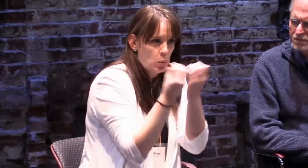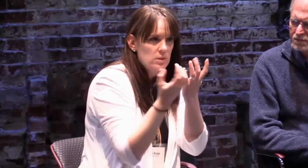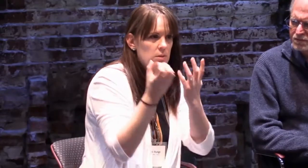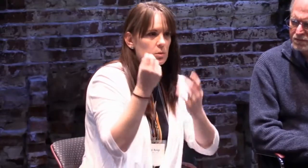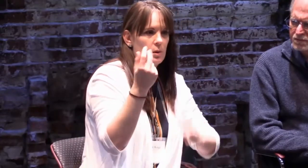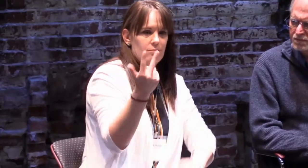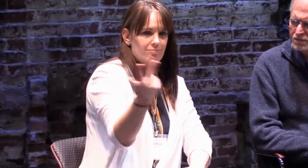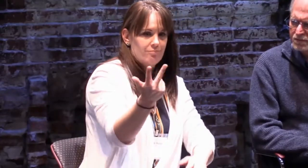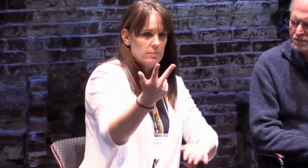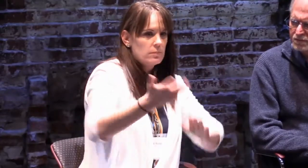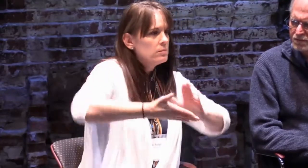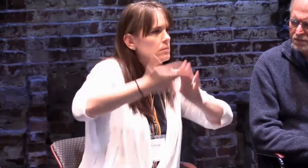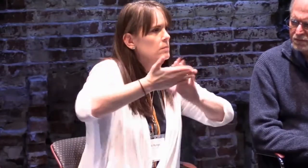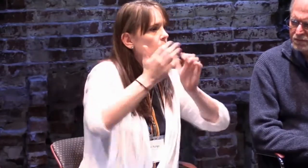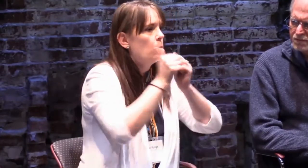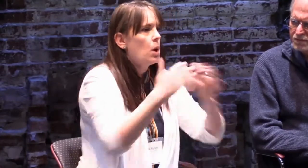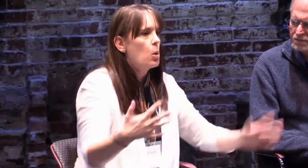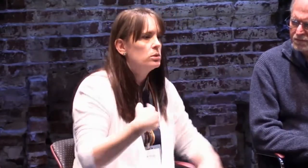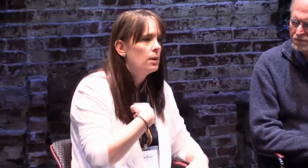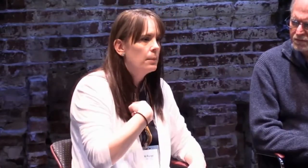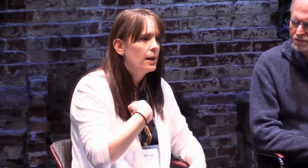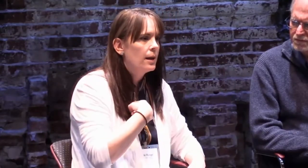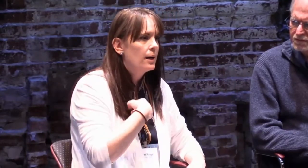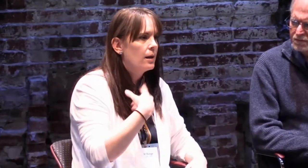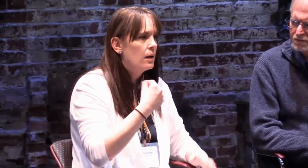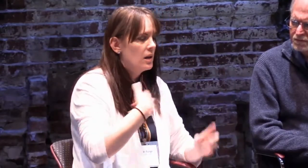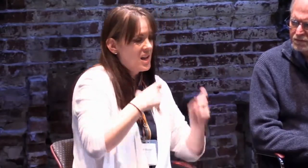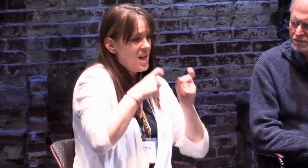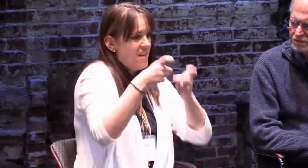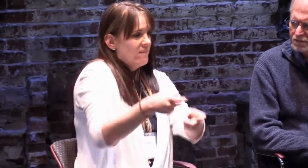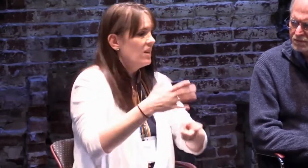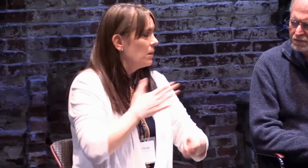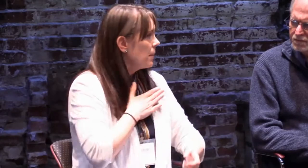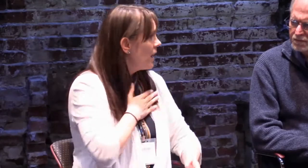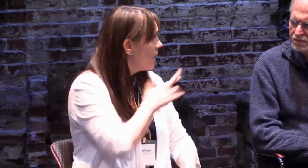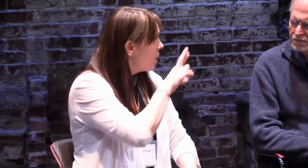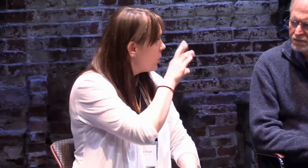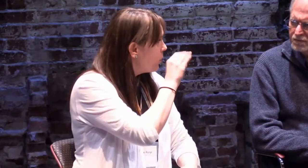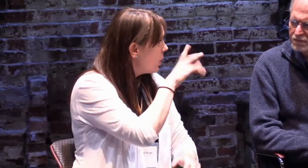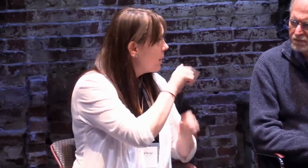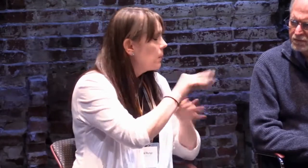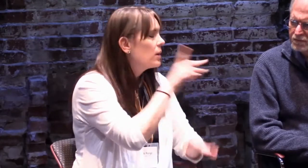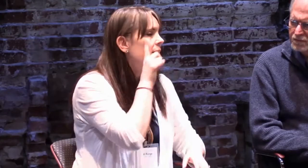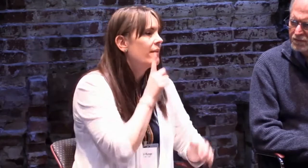It was a way of nourishing the community, and how were they going to continue to be nourished